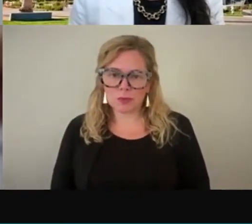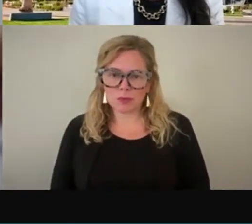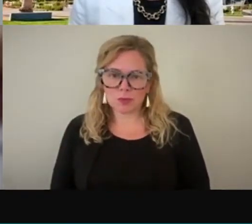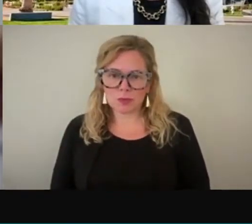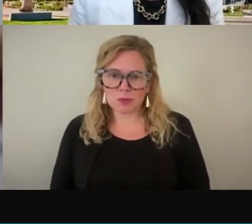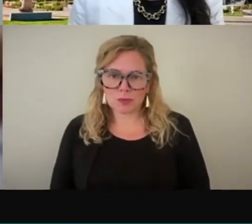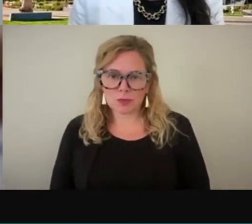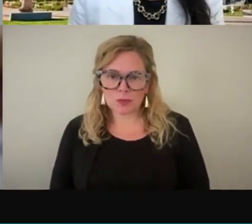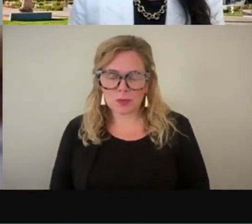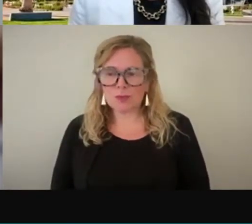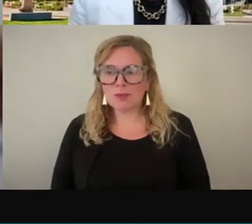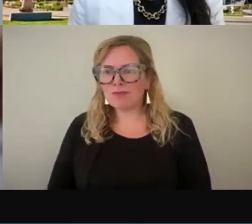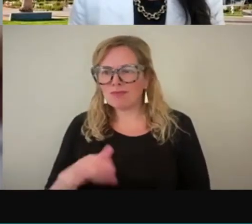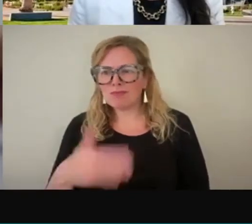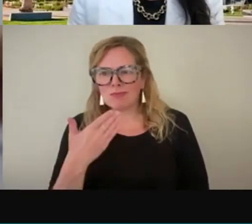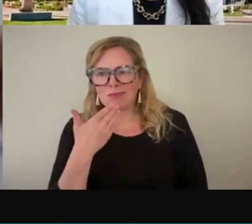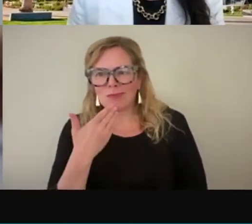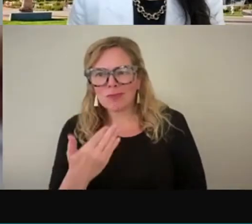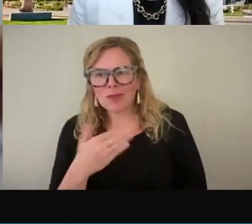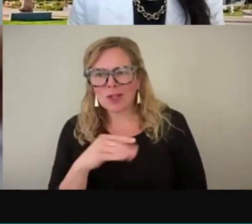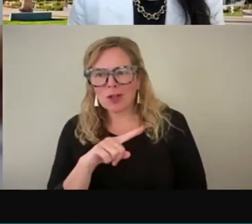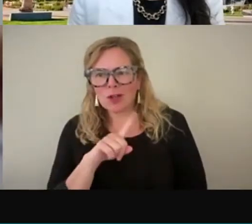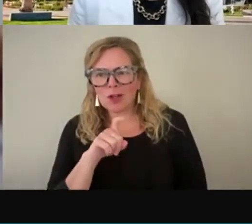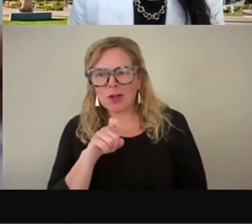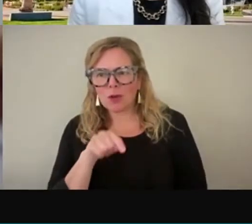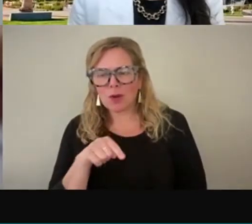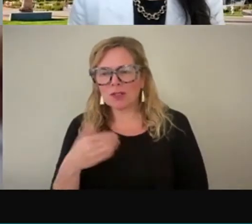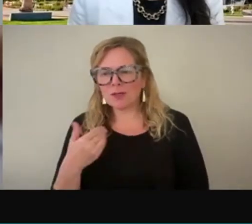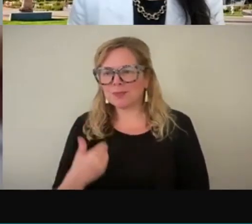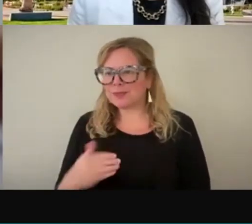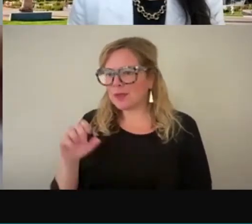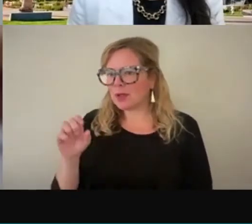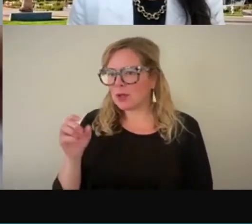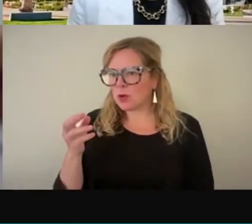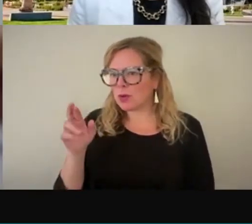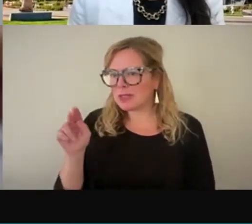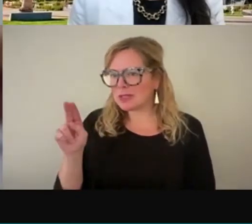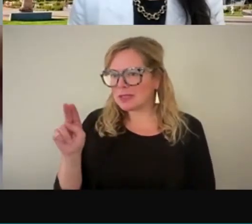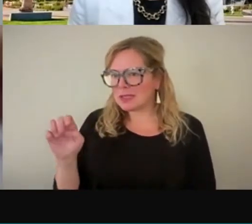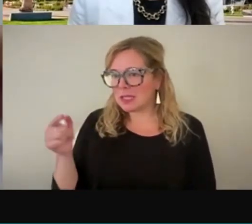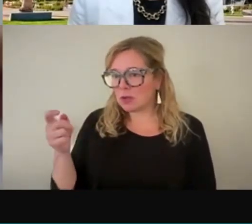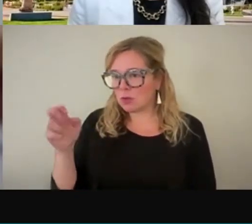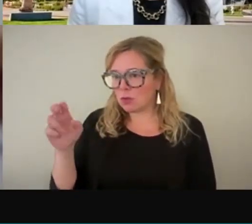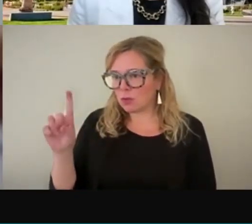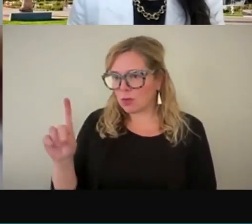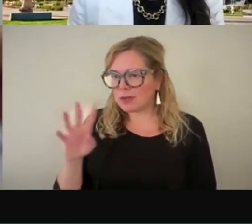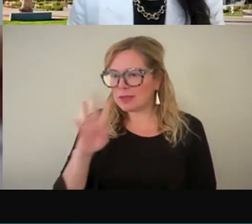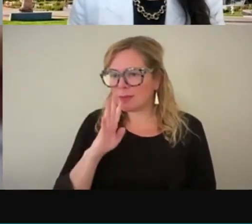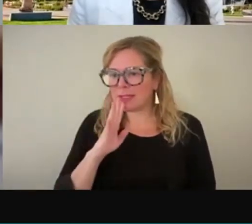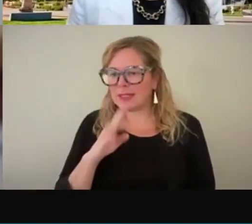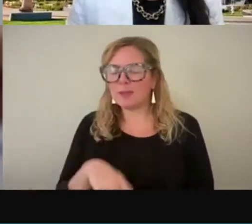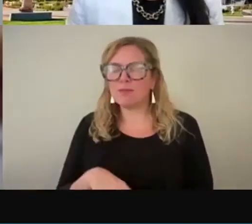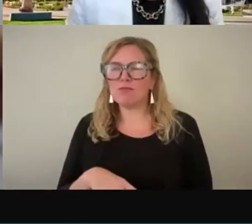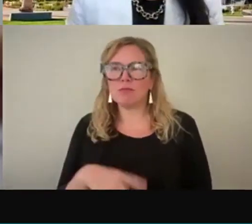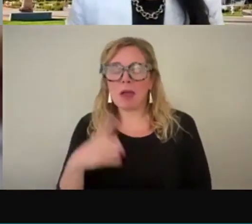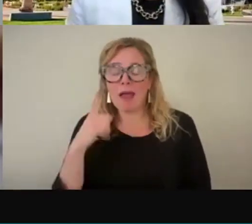this is Christine Gould speaking. I think it depends and they can co-occur with cognitive